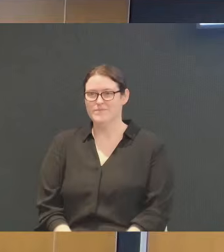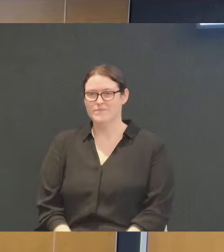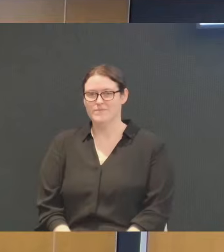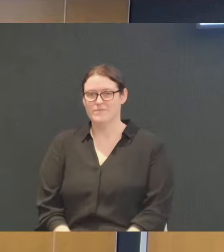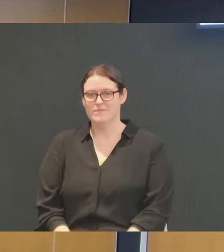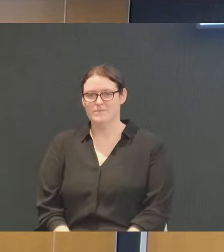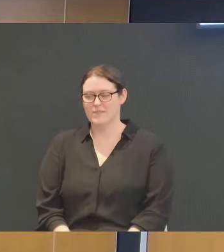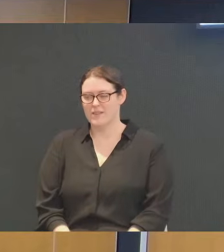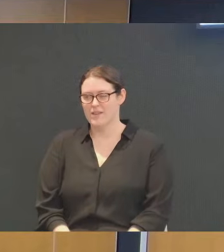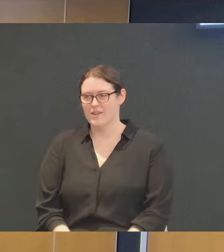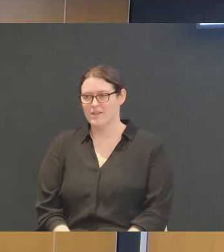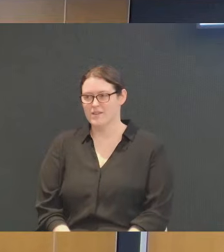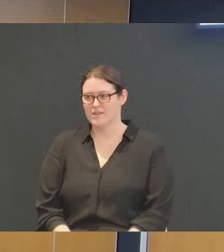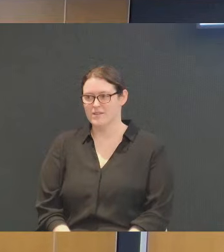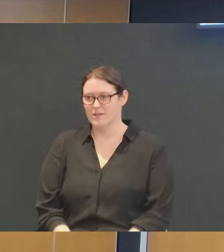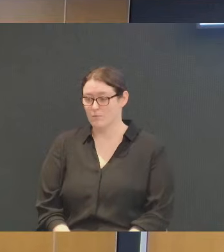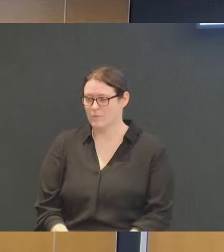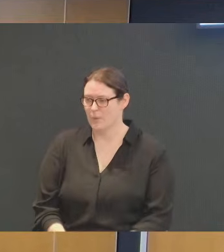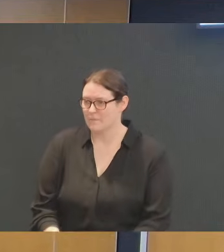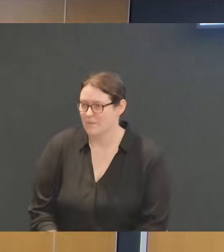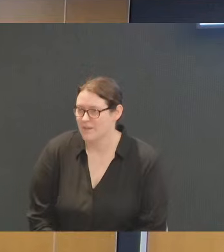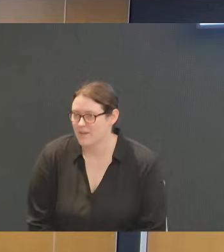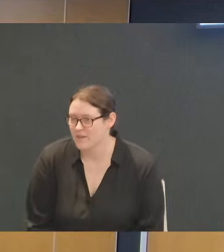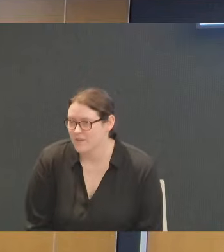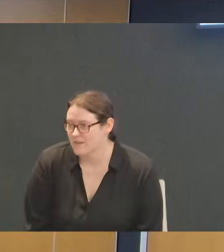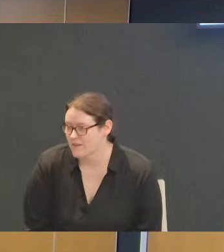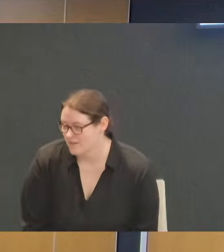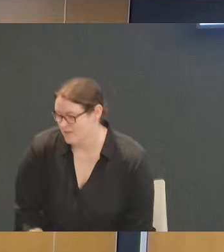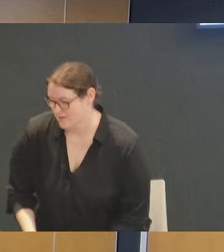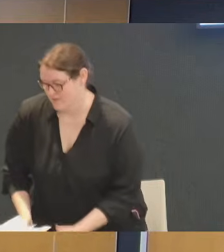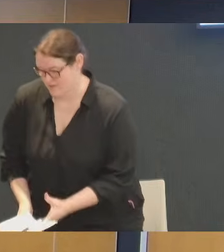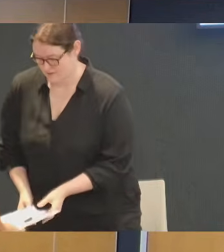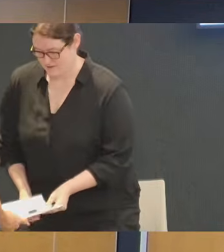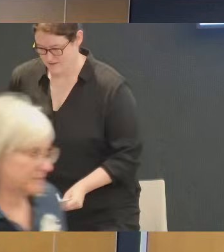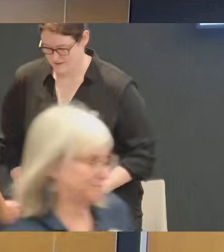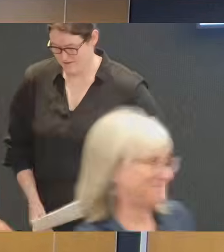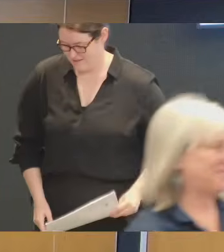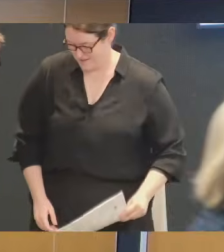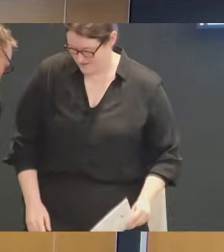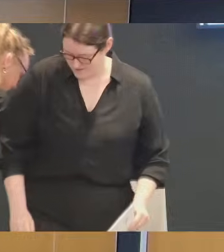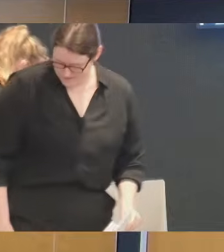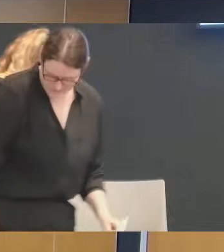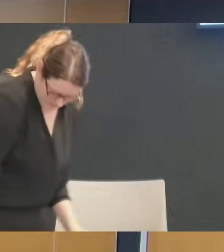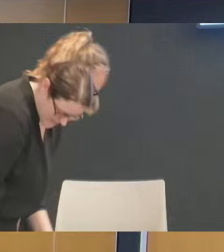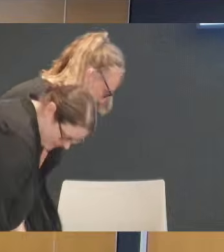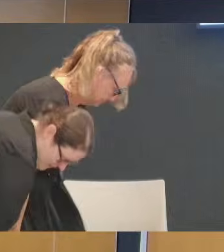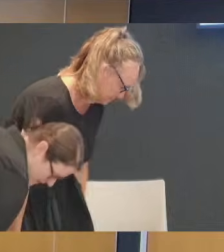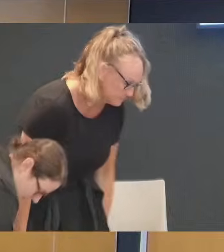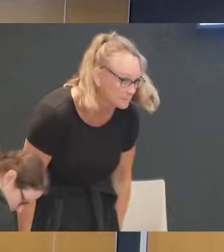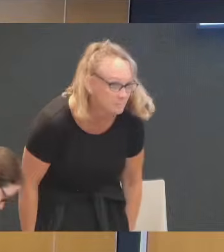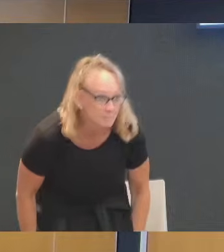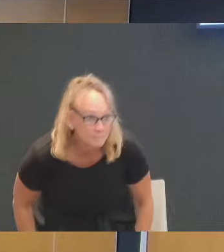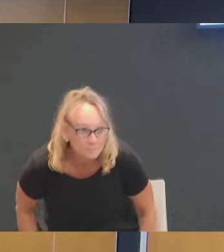Dean Woodring. Welcome.